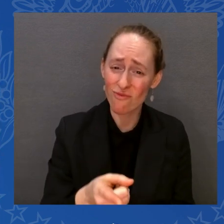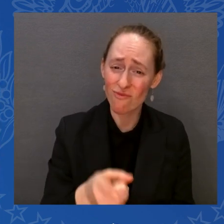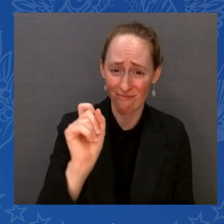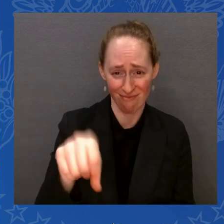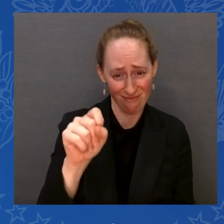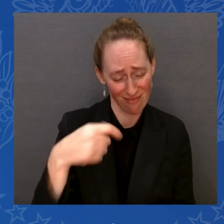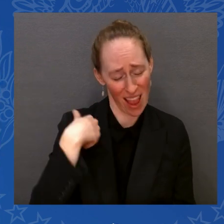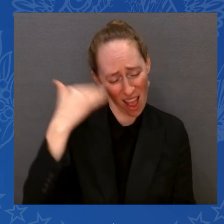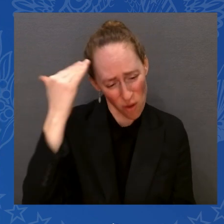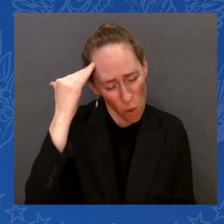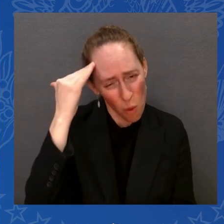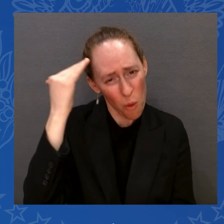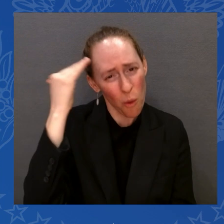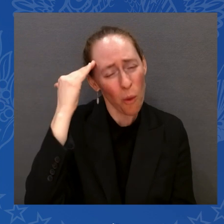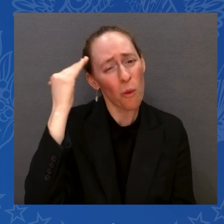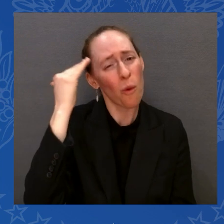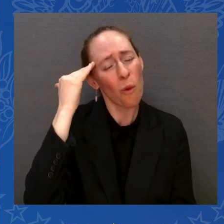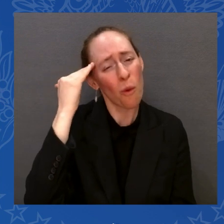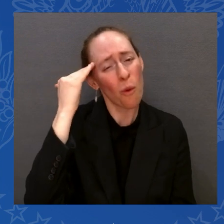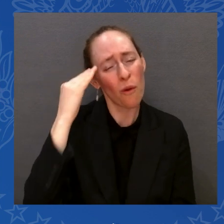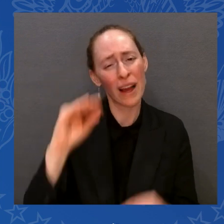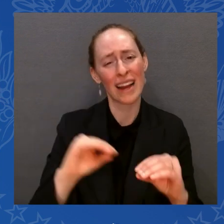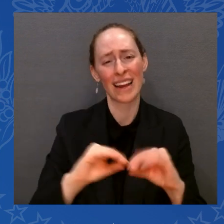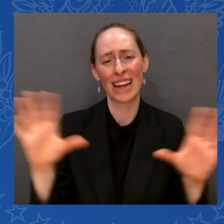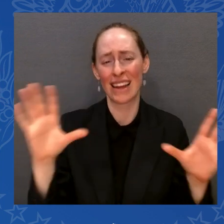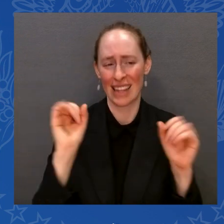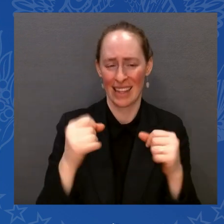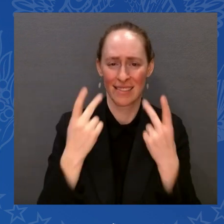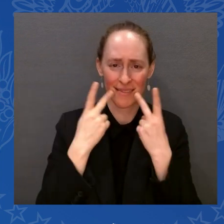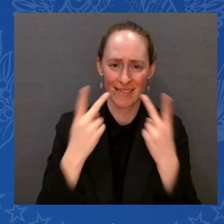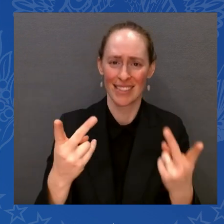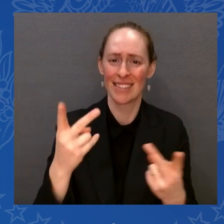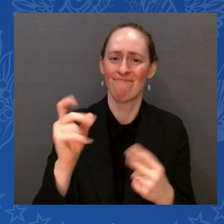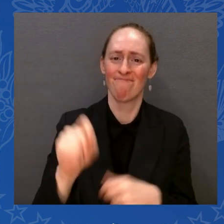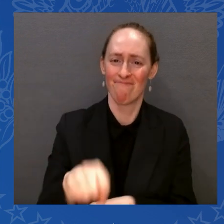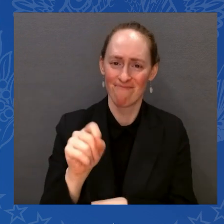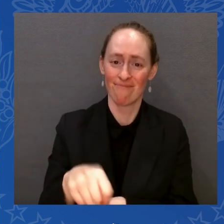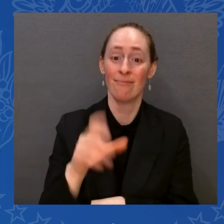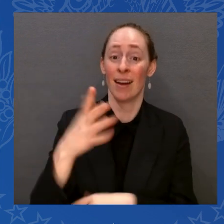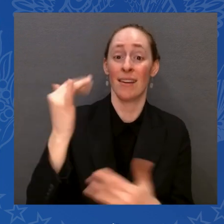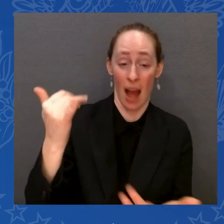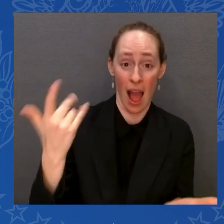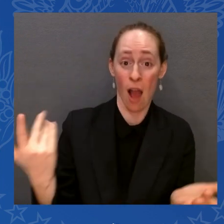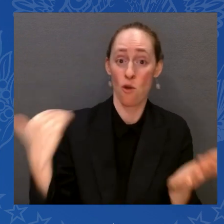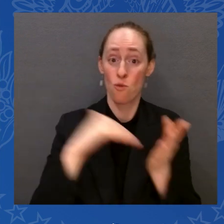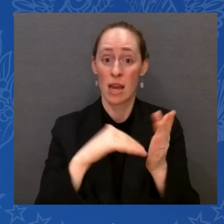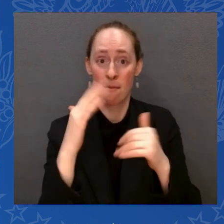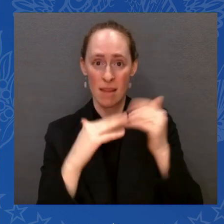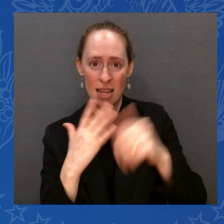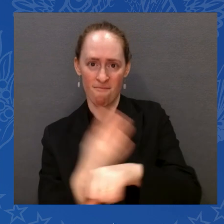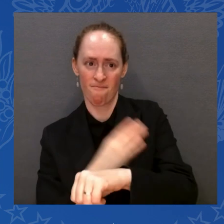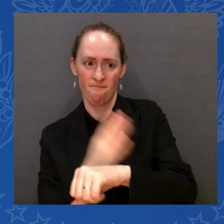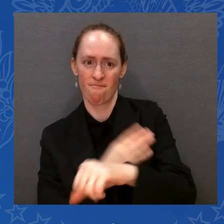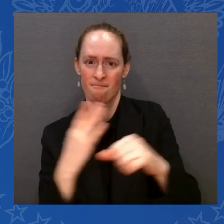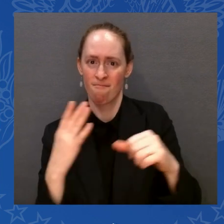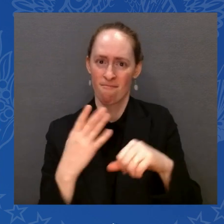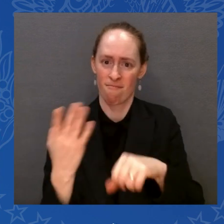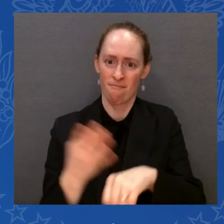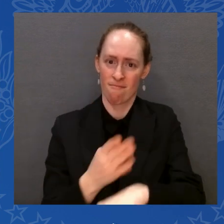And, by the way, and now you're rebuilding the country. I signed a once-in-a-generation investment in putting Americans